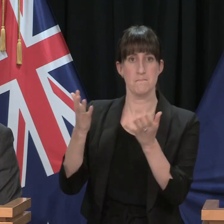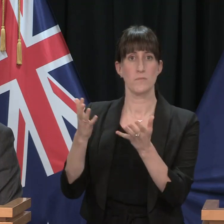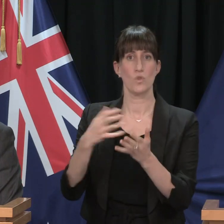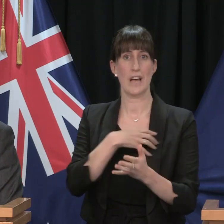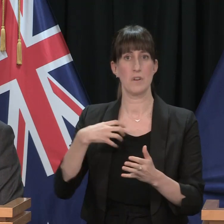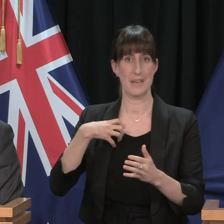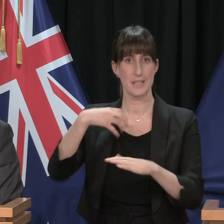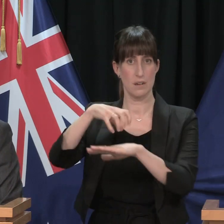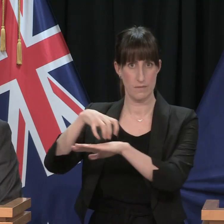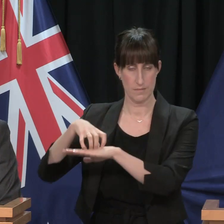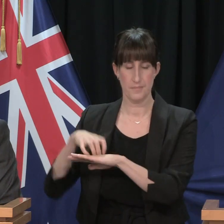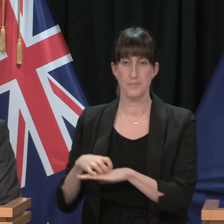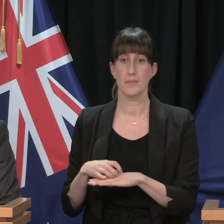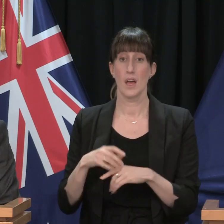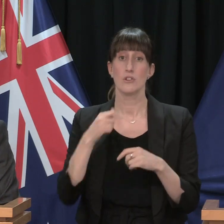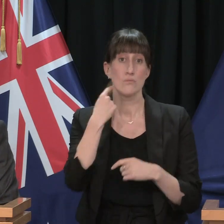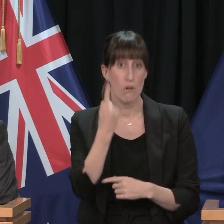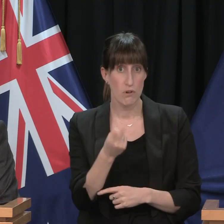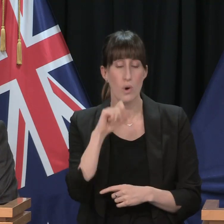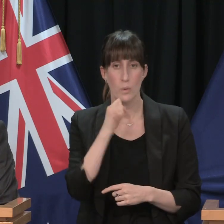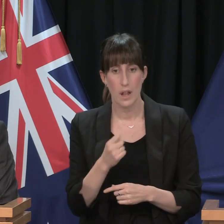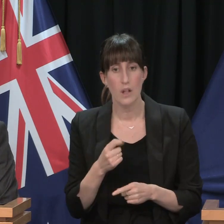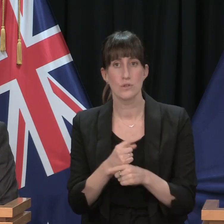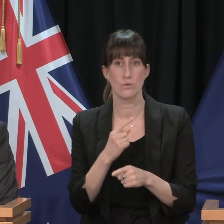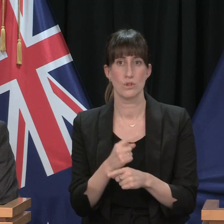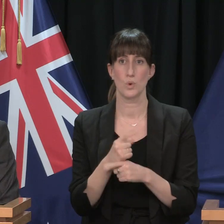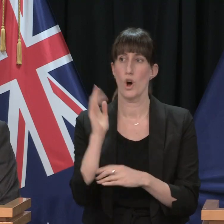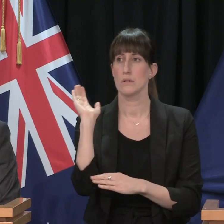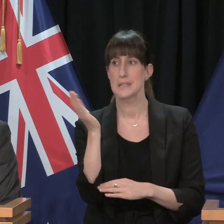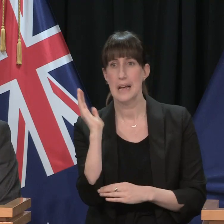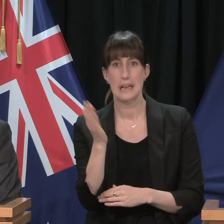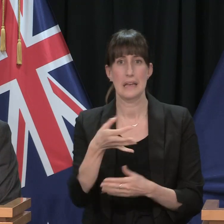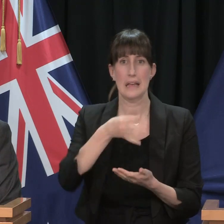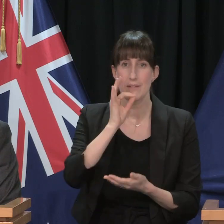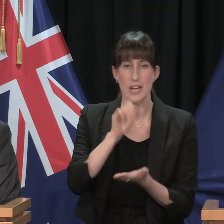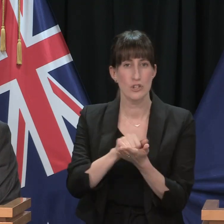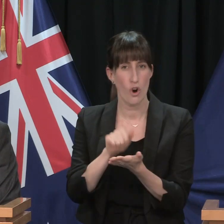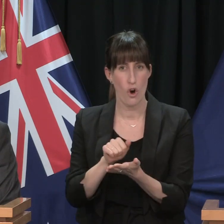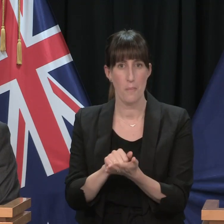Services Commission portal. I will be talking tomorrow with the retailers and hospitality